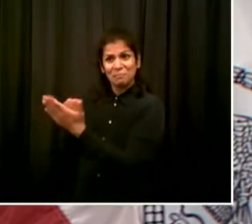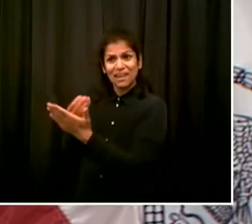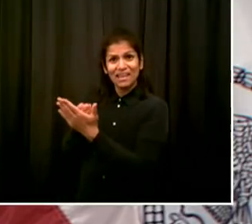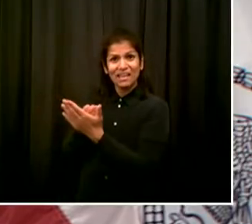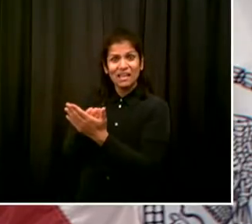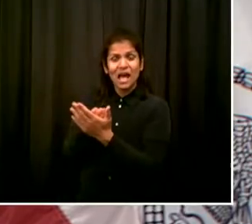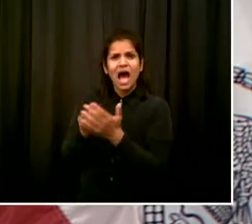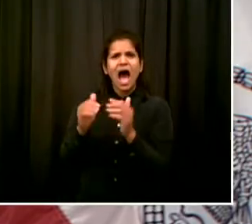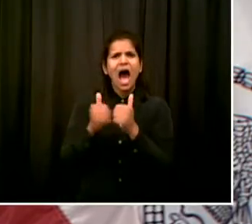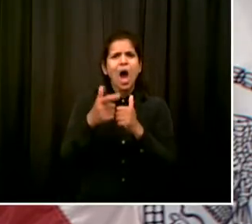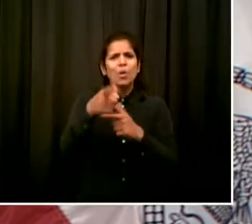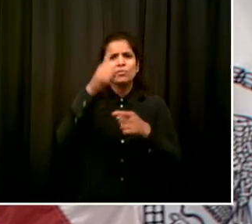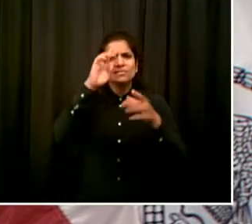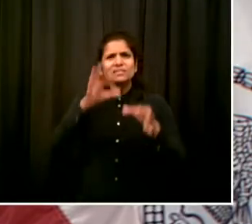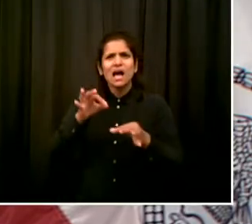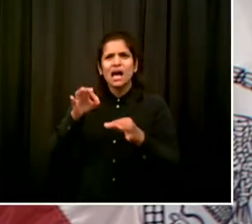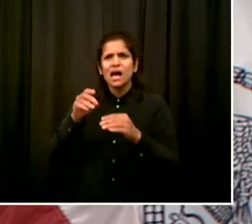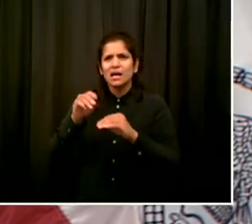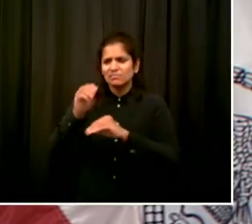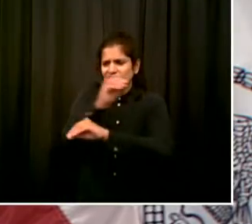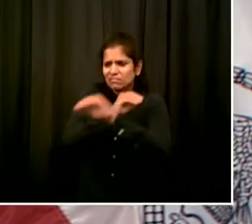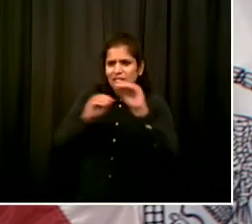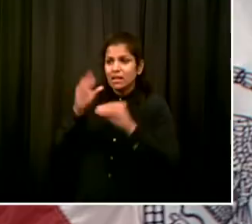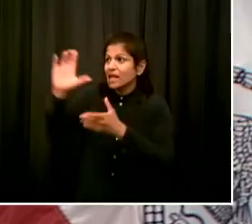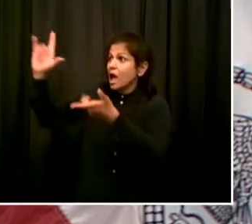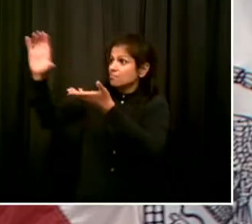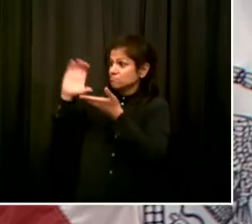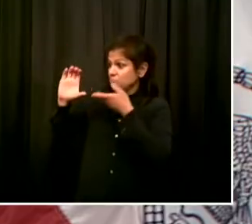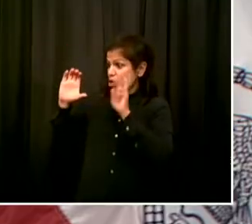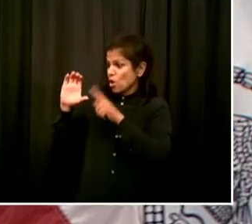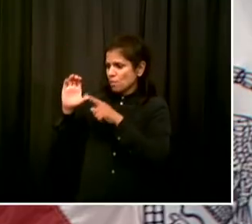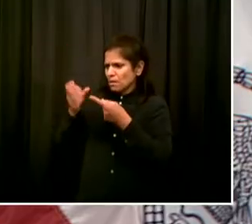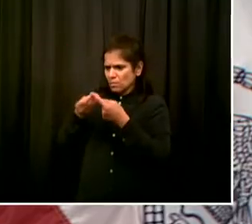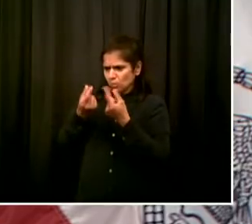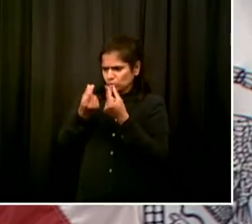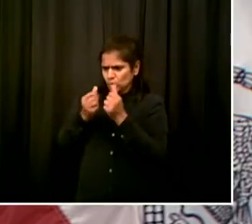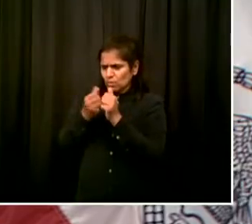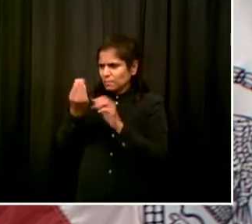ESSENTIAL TO AVOID HISTORY MEASURES BUT